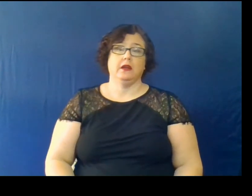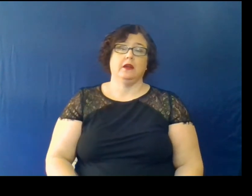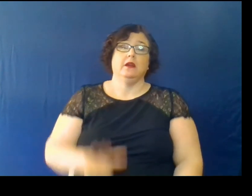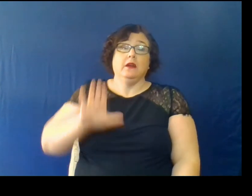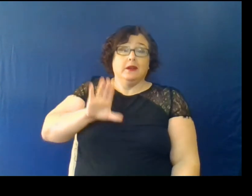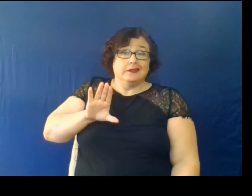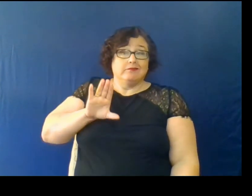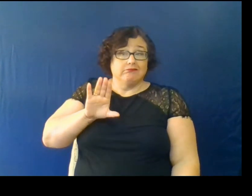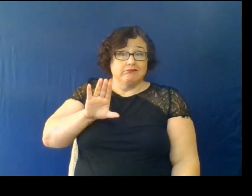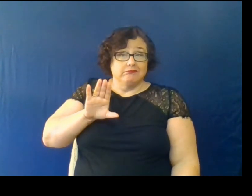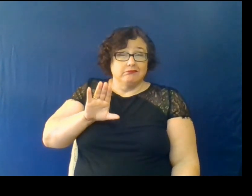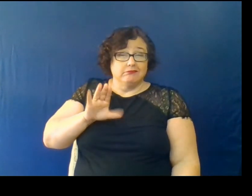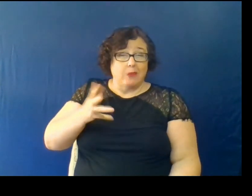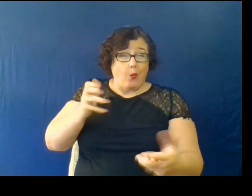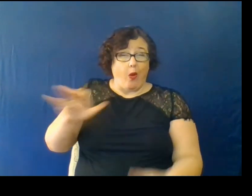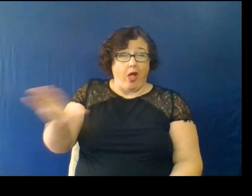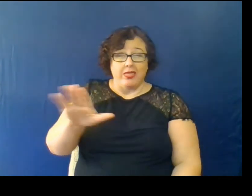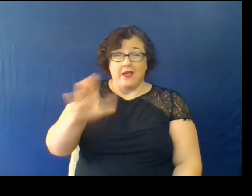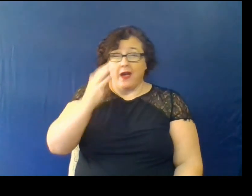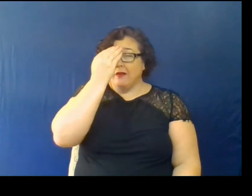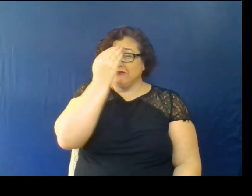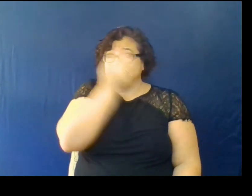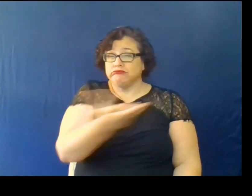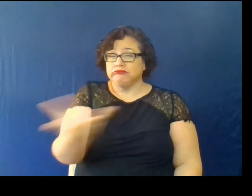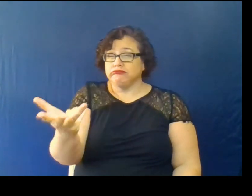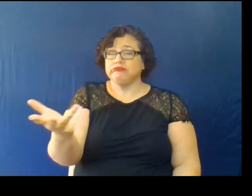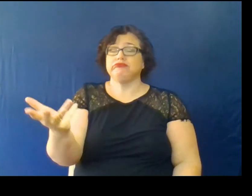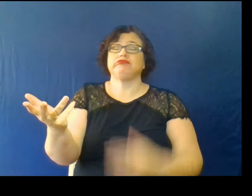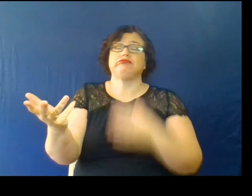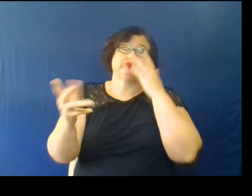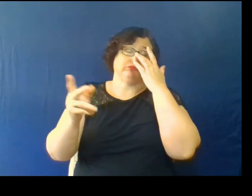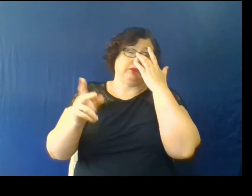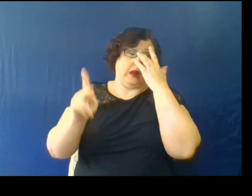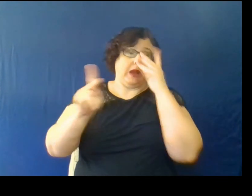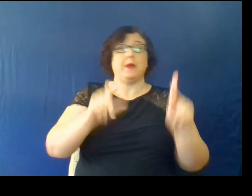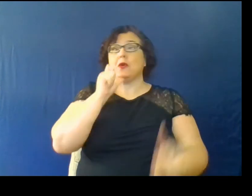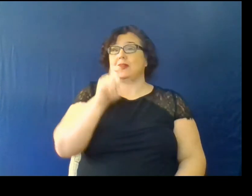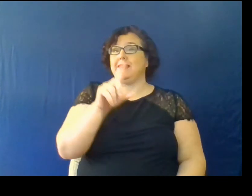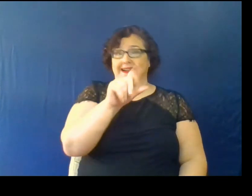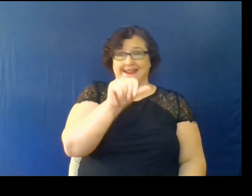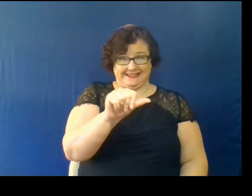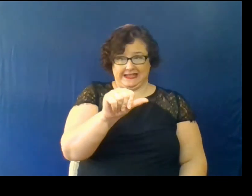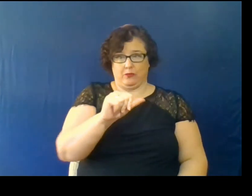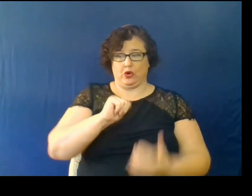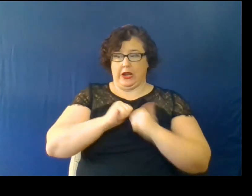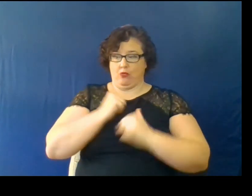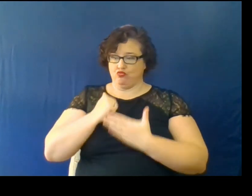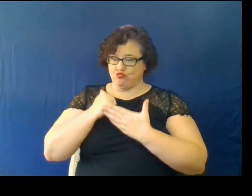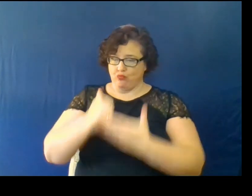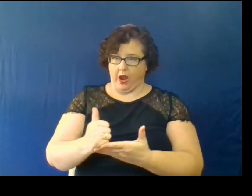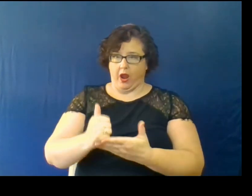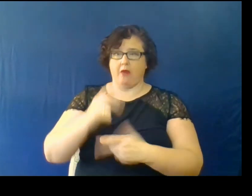them to know about how the people who are not disabled, how to help people who are disabled vote